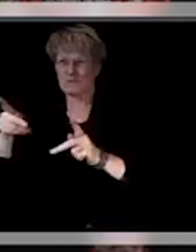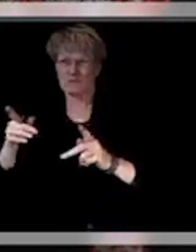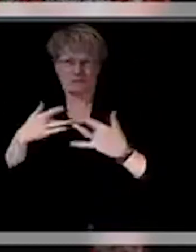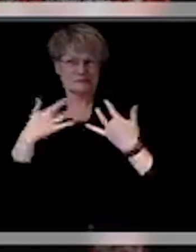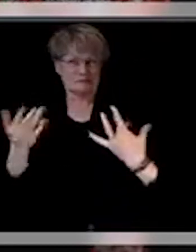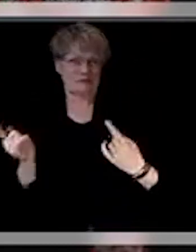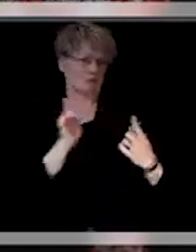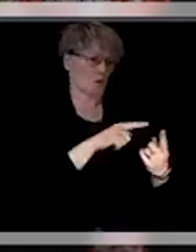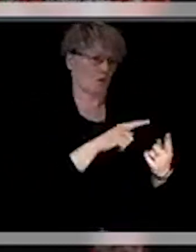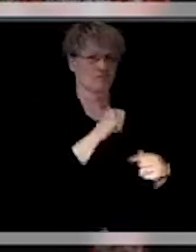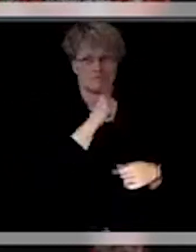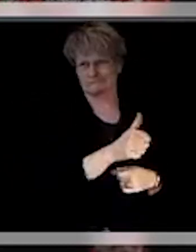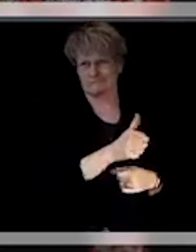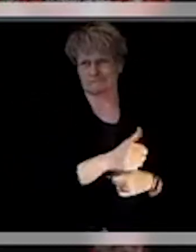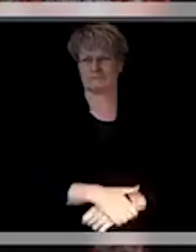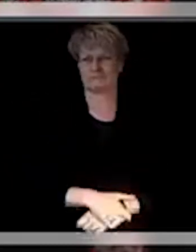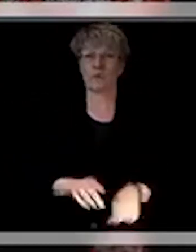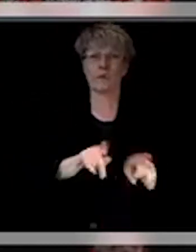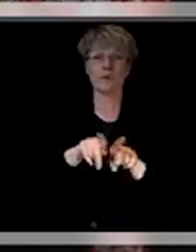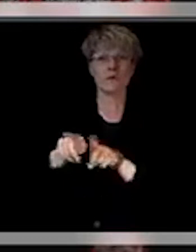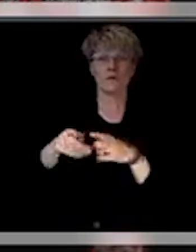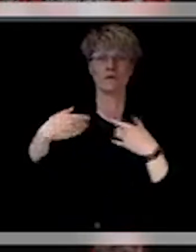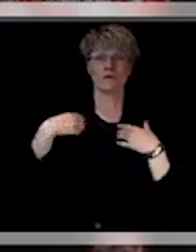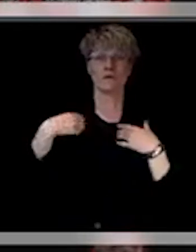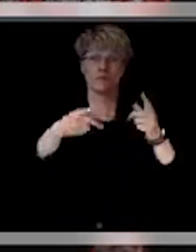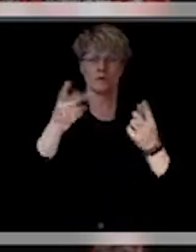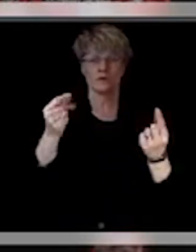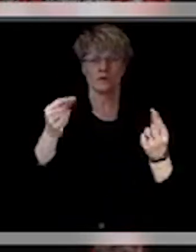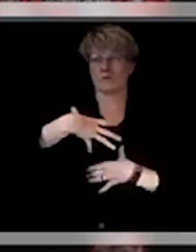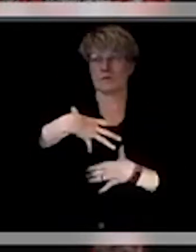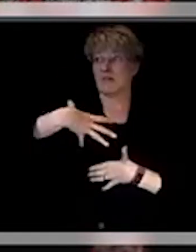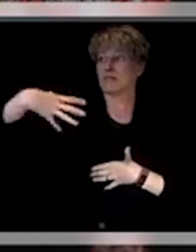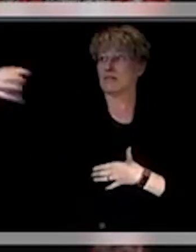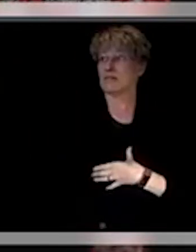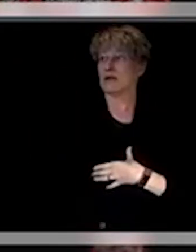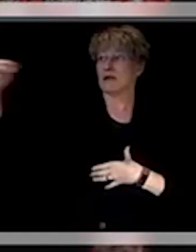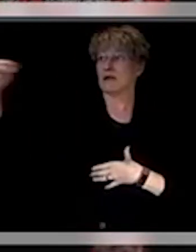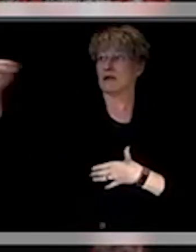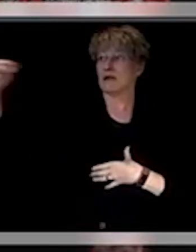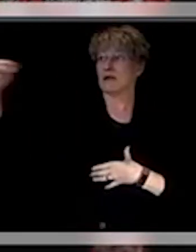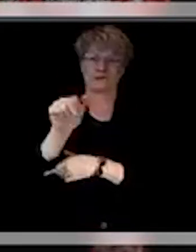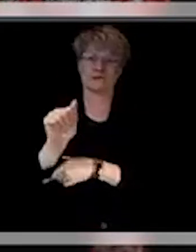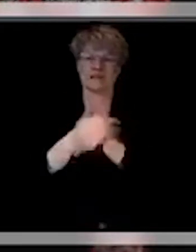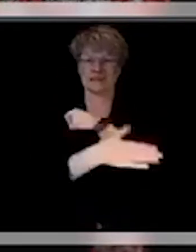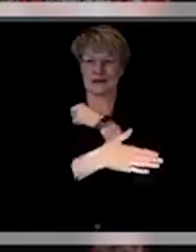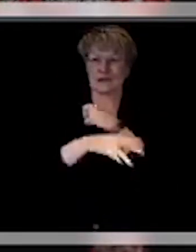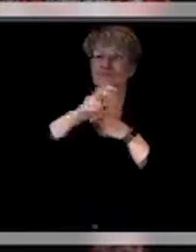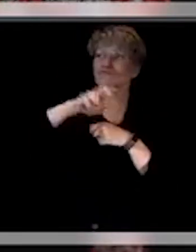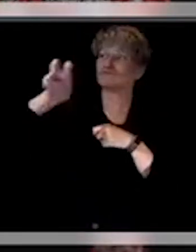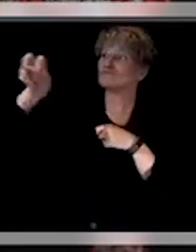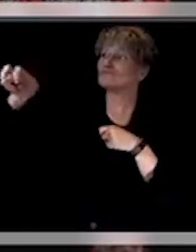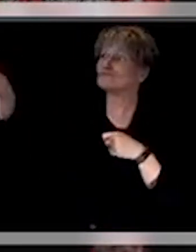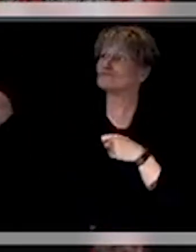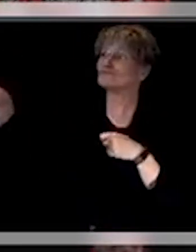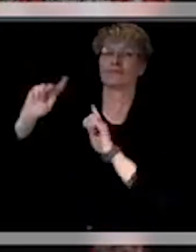who traveled out of the area for wedding or bridal shower or sent for work even and were